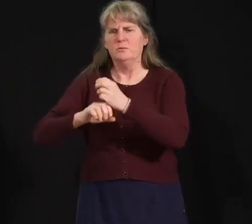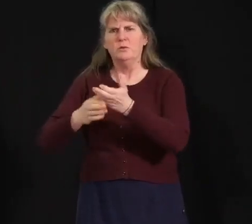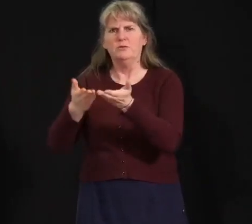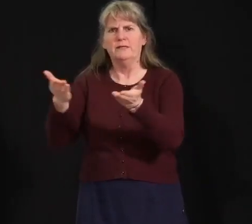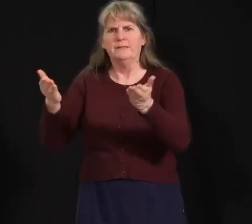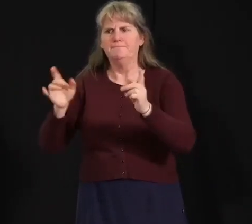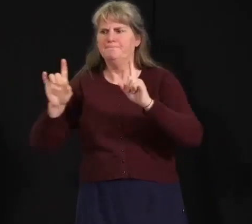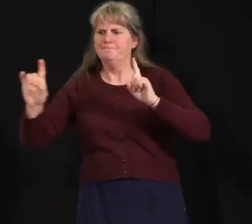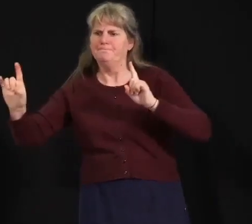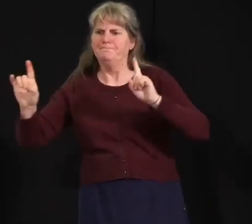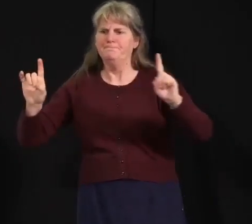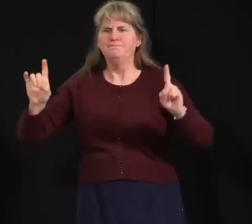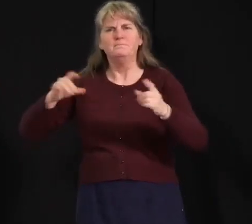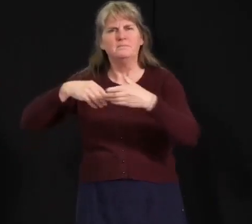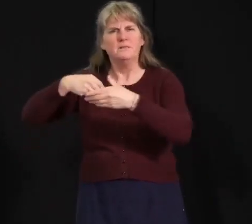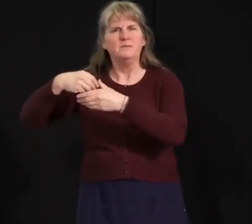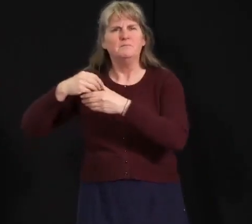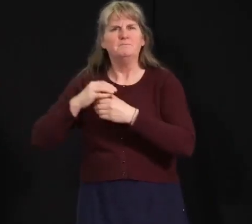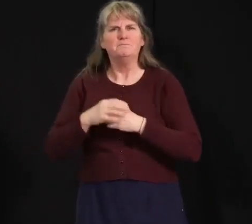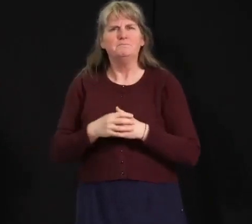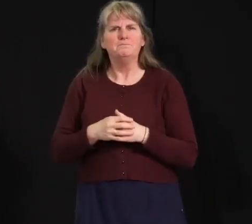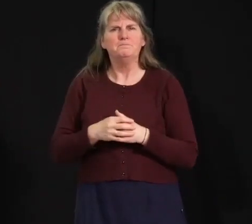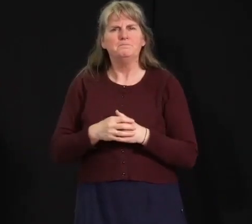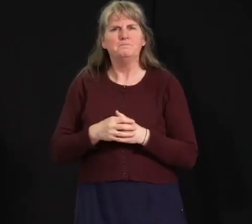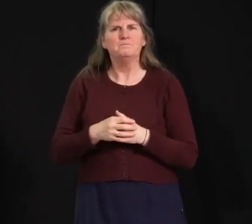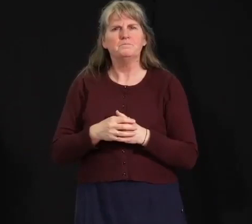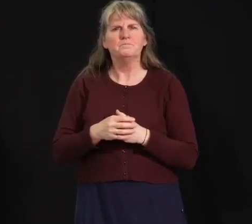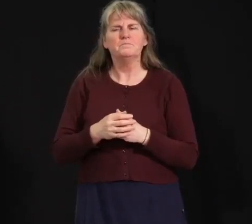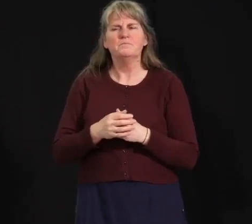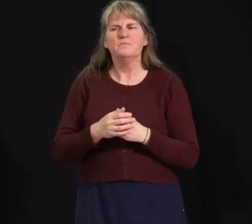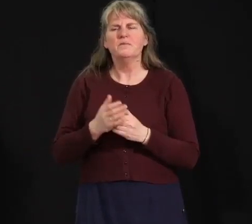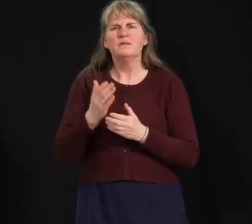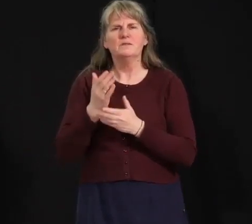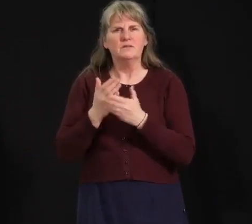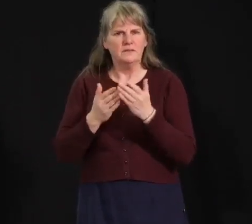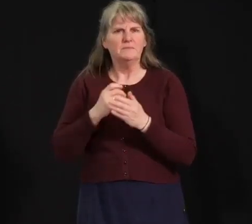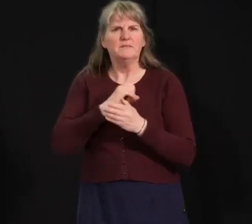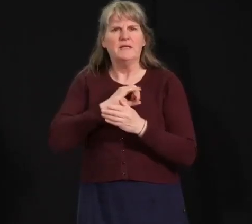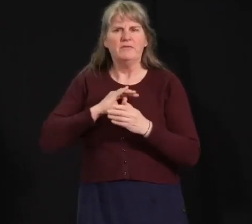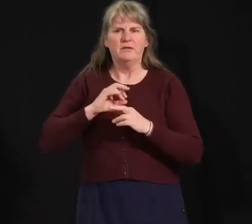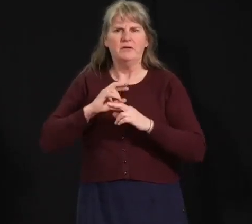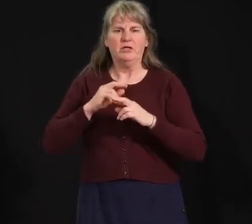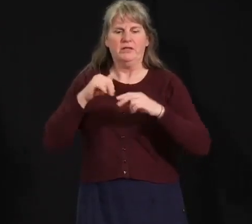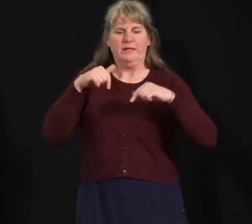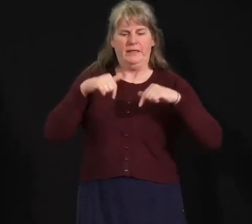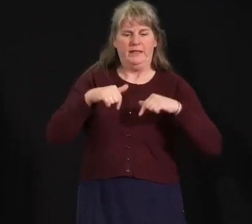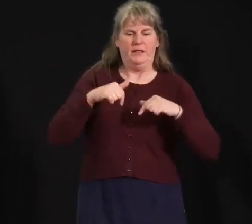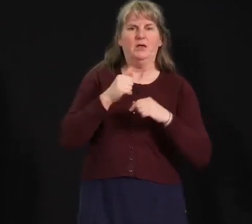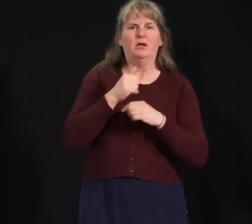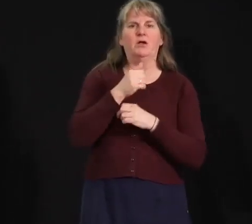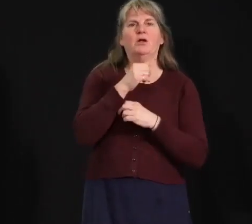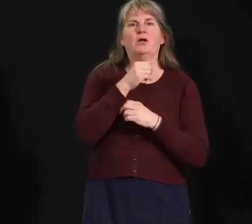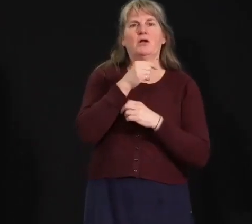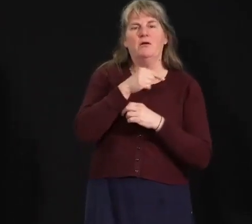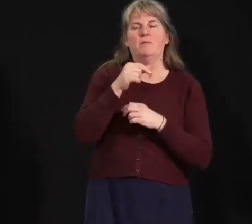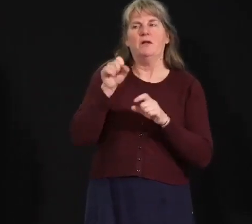outside around the building as the weather warms up. Measures are being looked at to address that as well by social